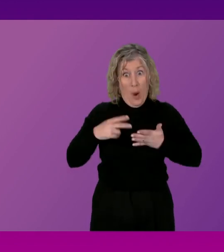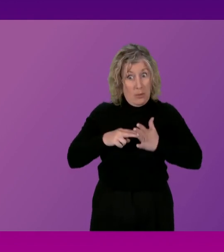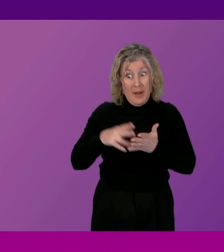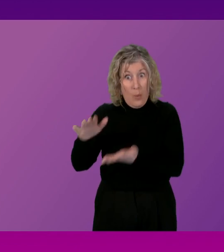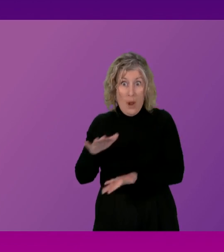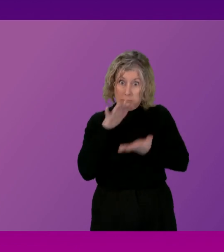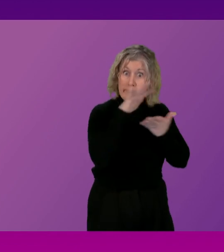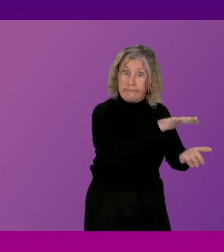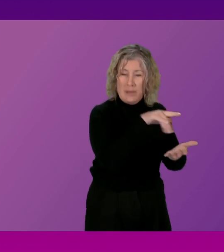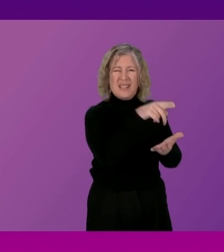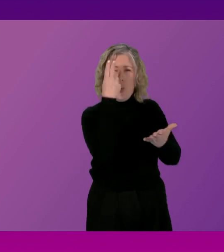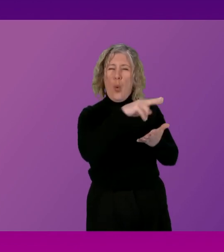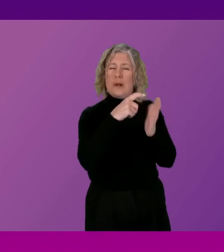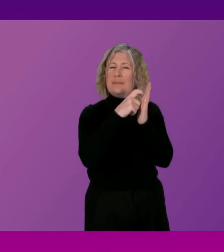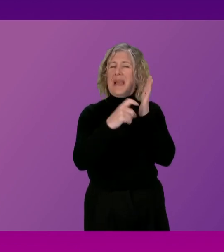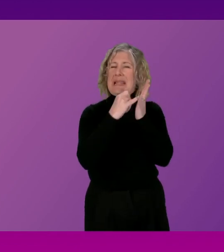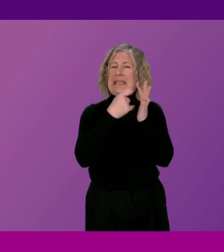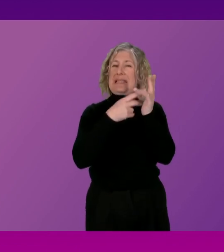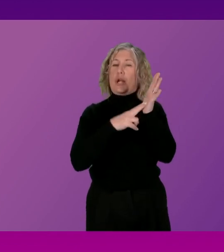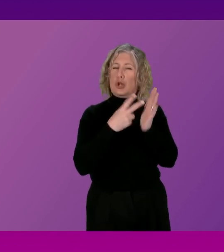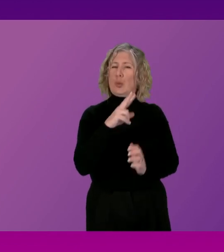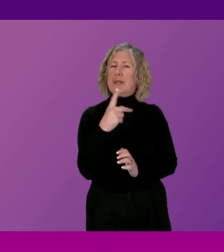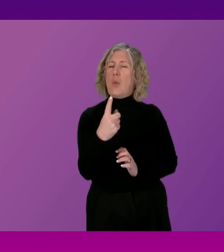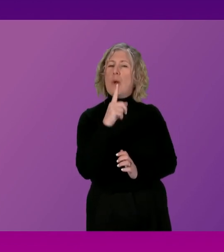That is why 19,000 documents have already been submitted.